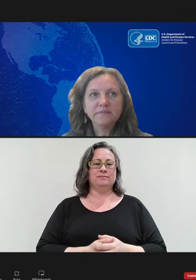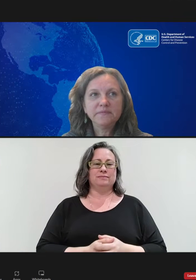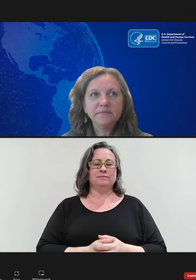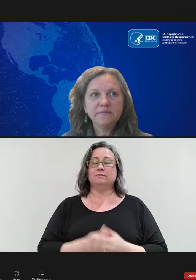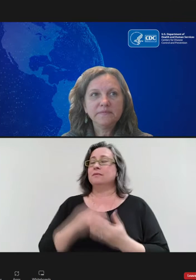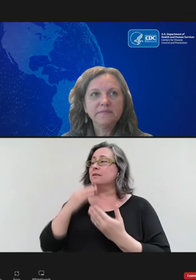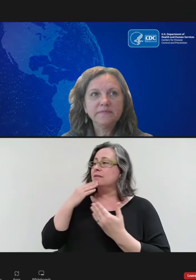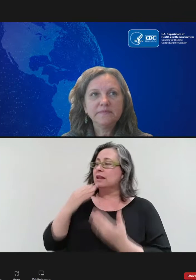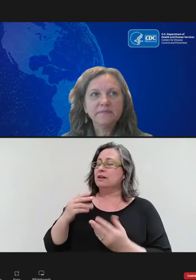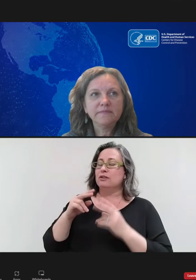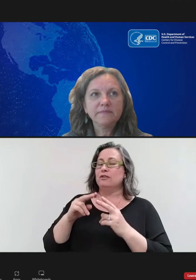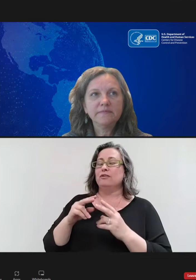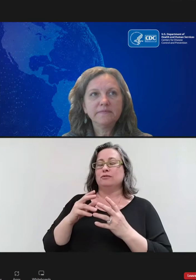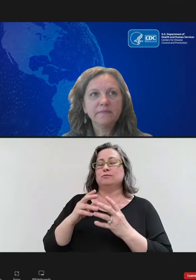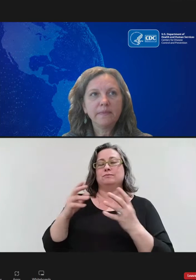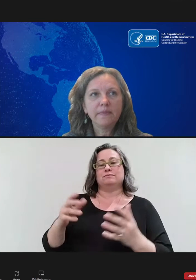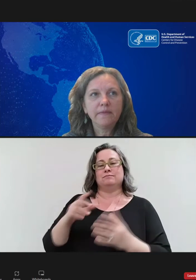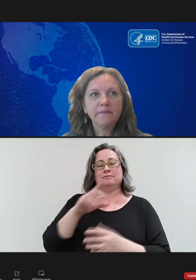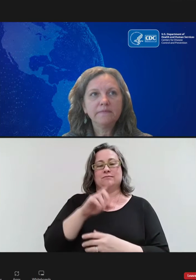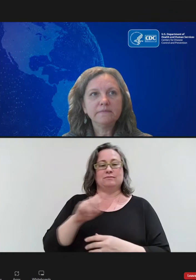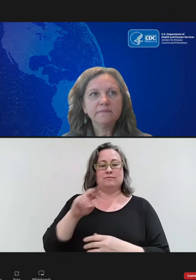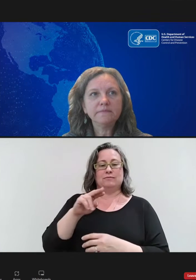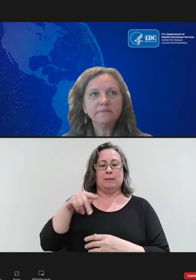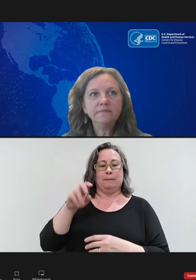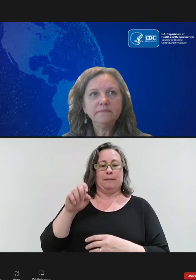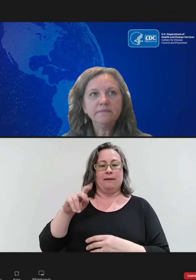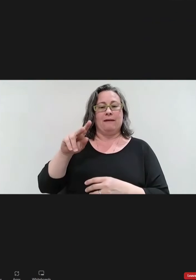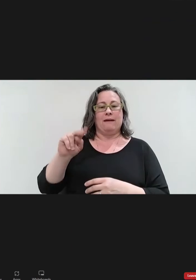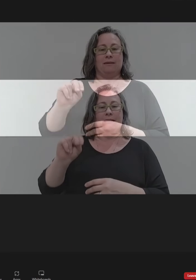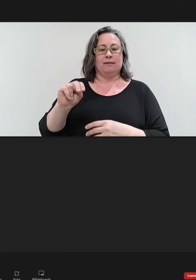Dr. Peacock. Our next presenter is Dr. Sean O'Leary from the University